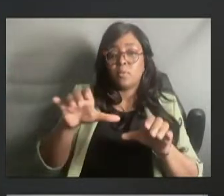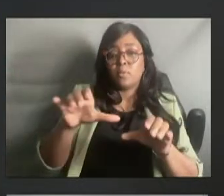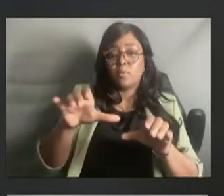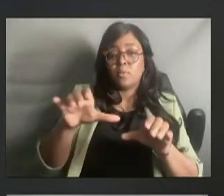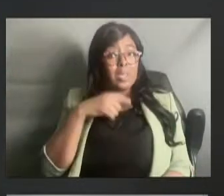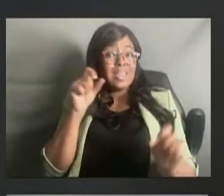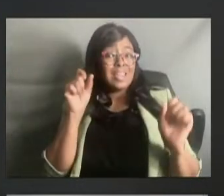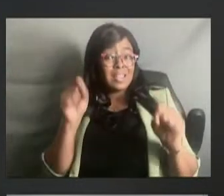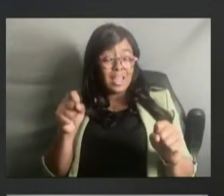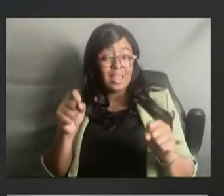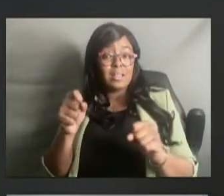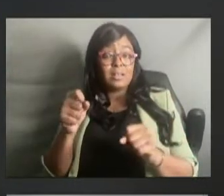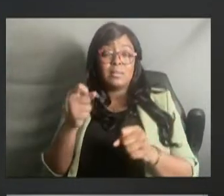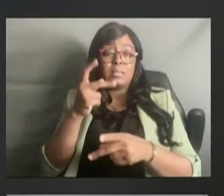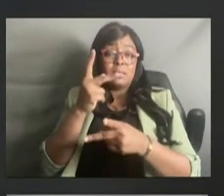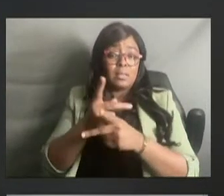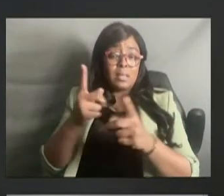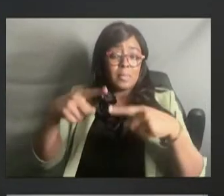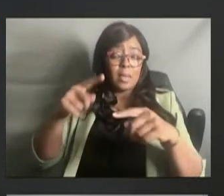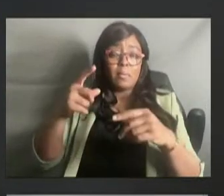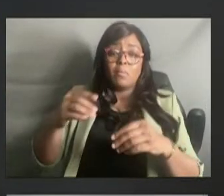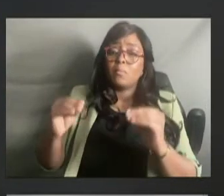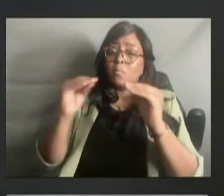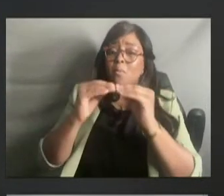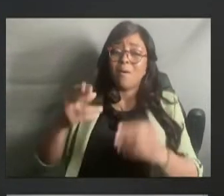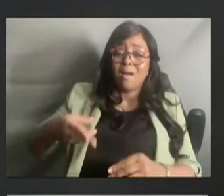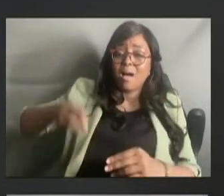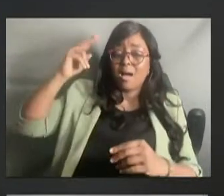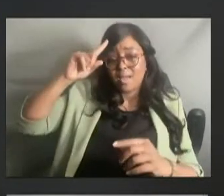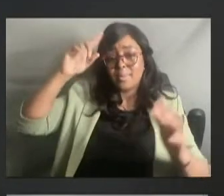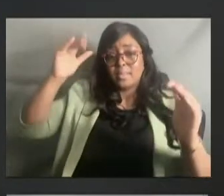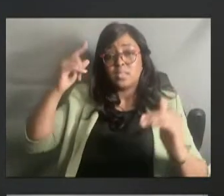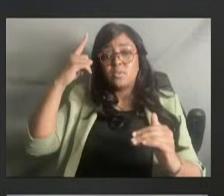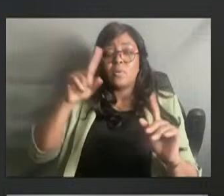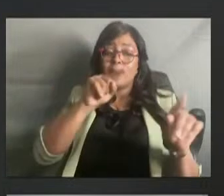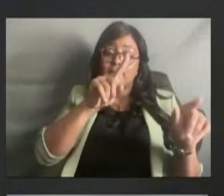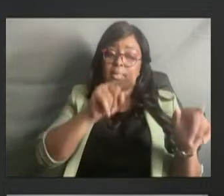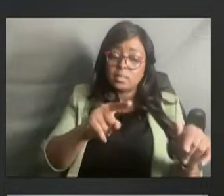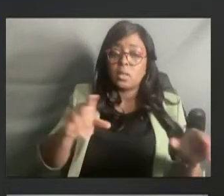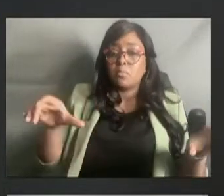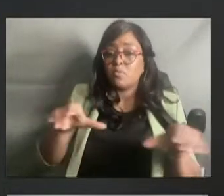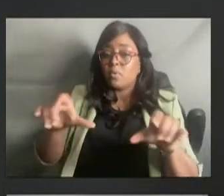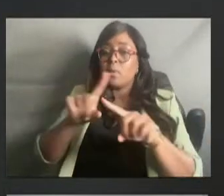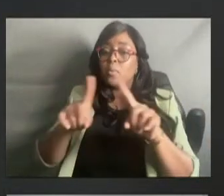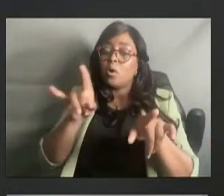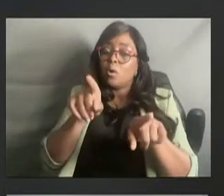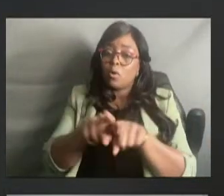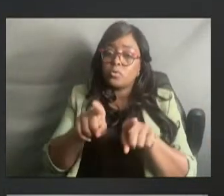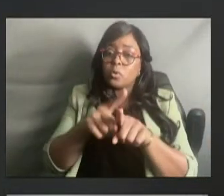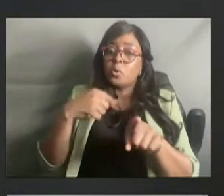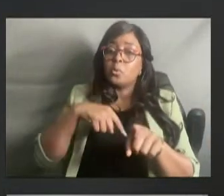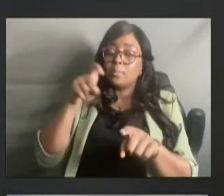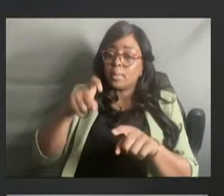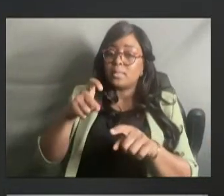expectations in terms of our students and their performance, and we could hold them to higher